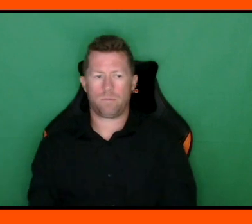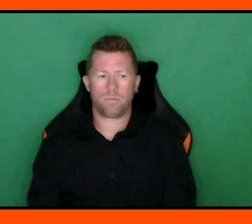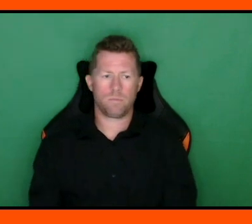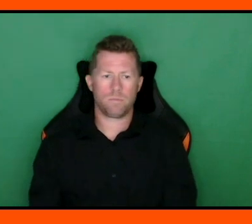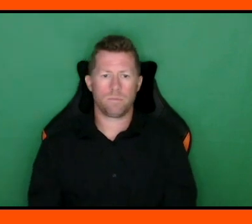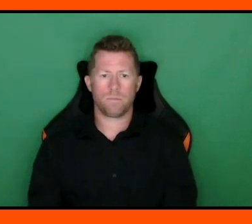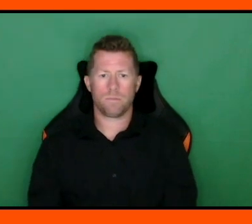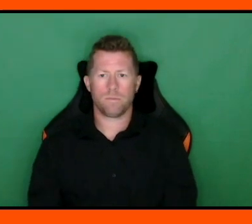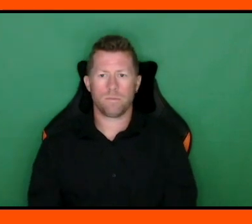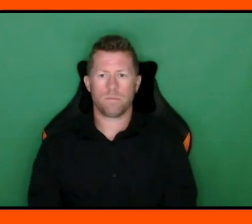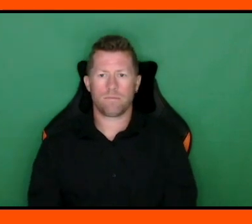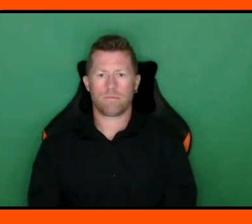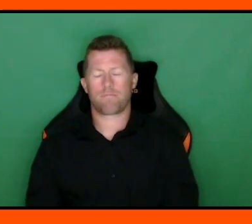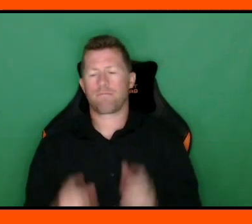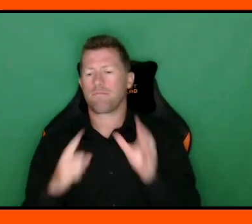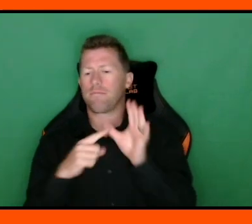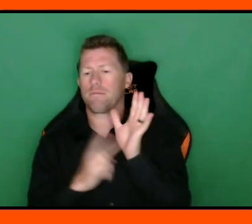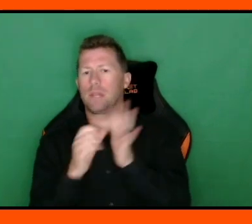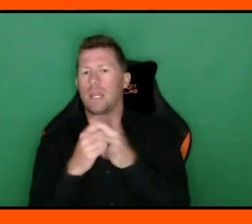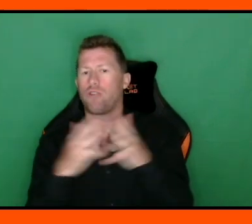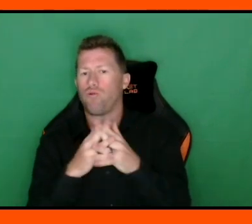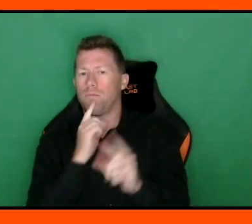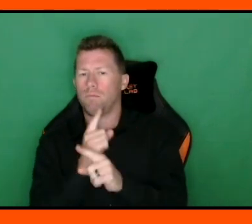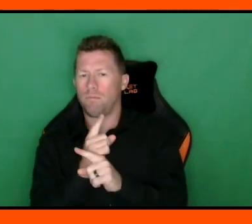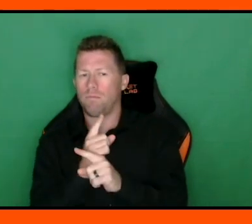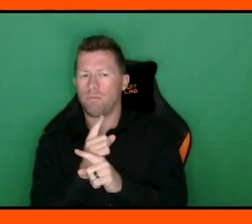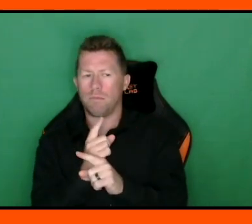Okay, so let’s take a look at the steps for reviewing topics in the Census